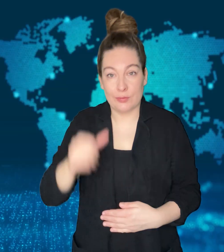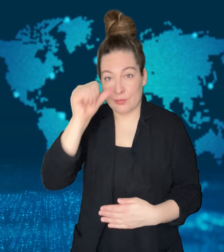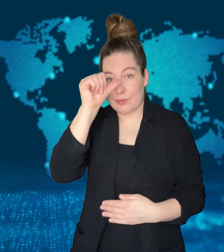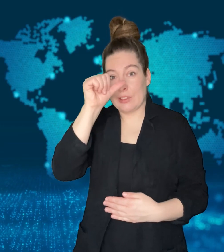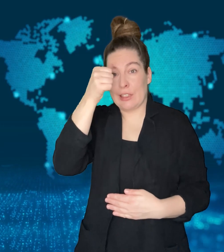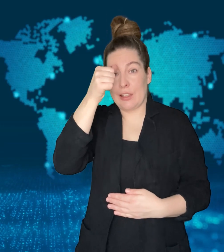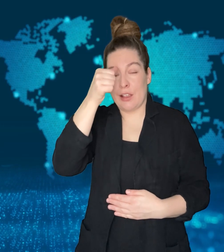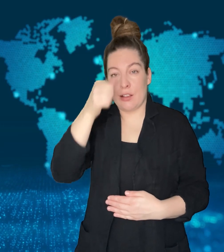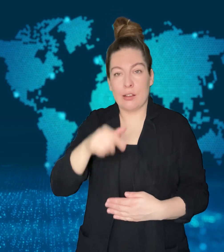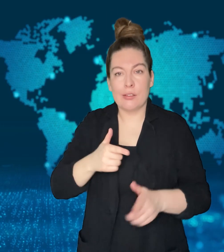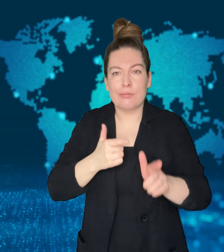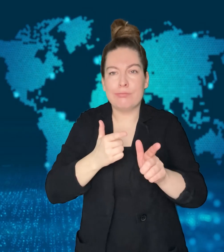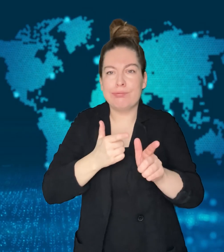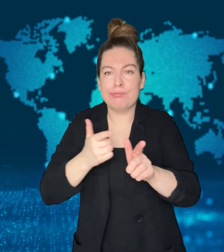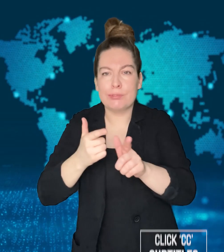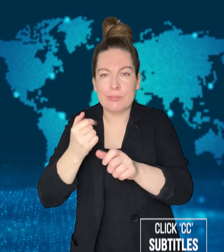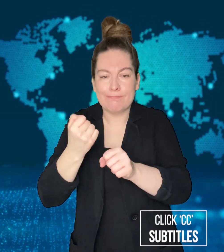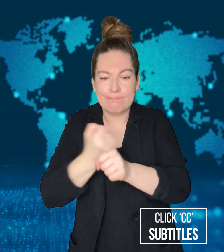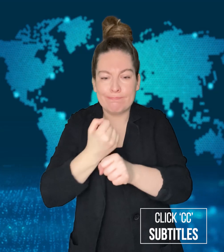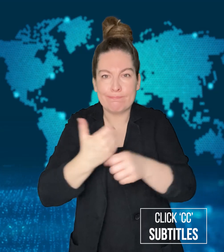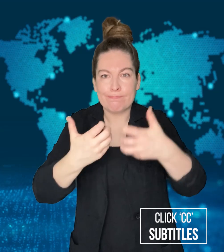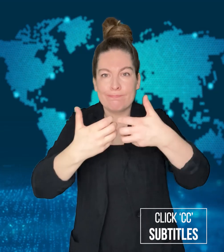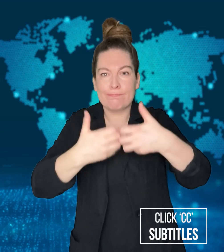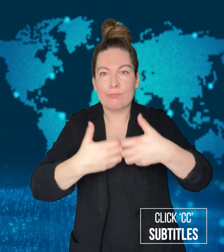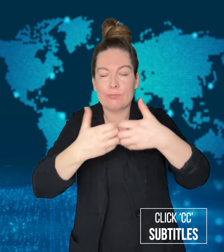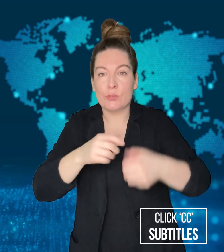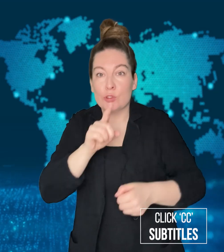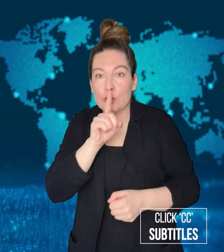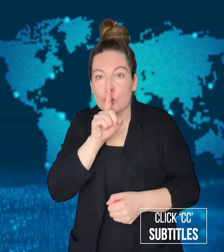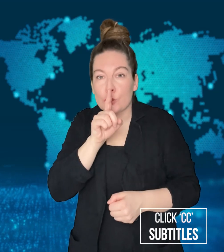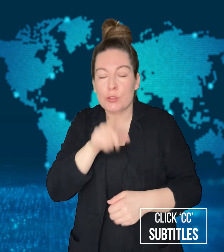Illegal arms factory